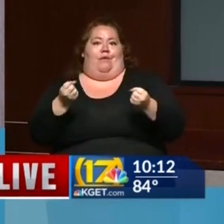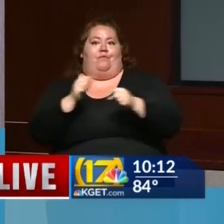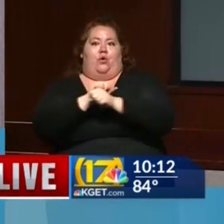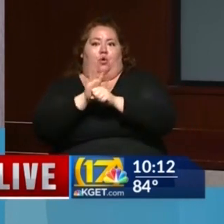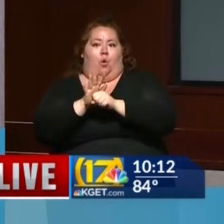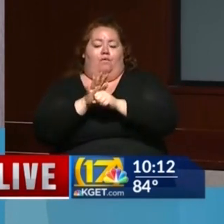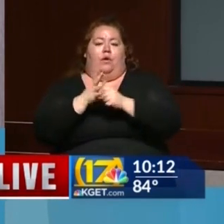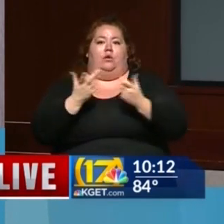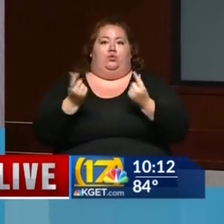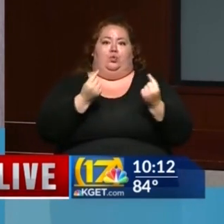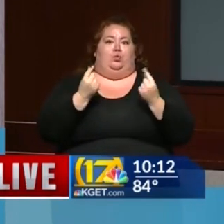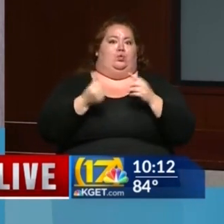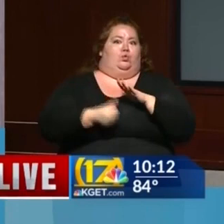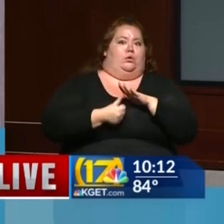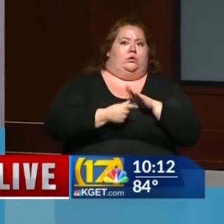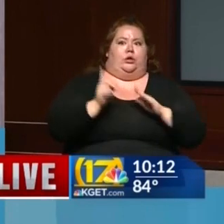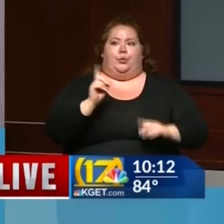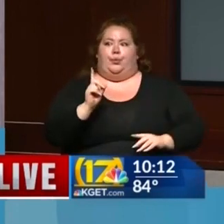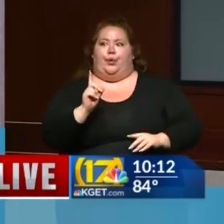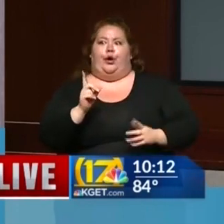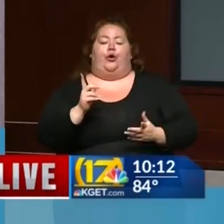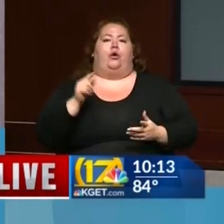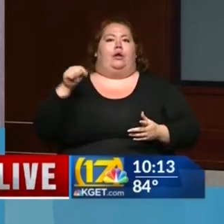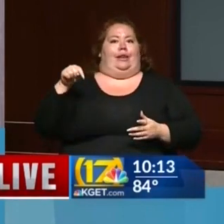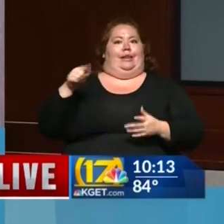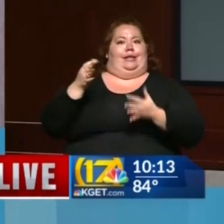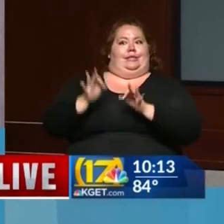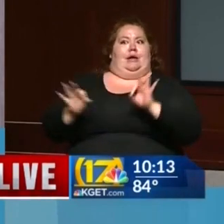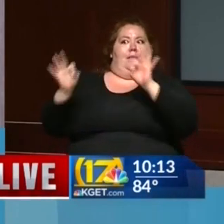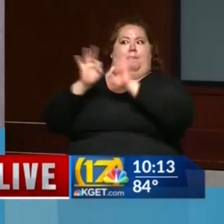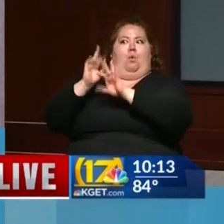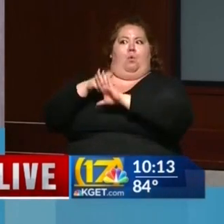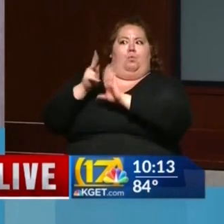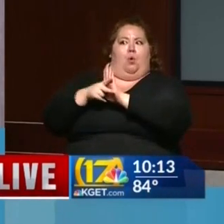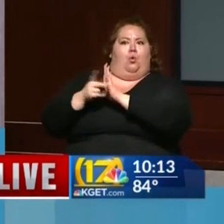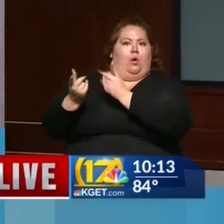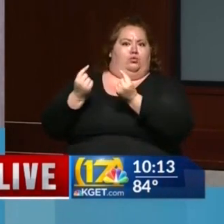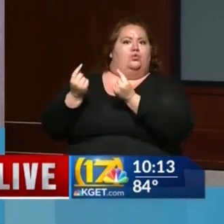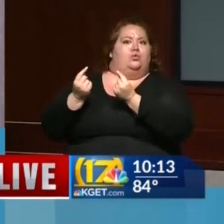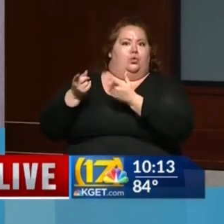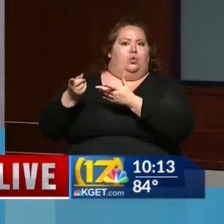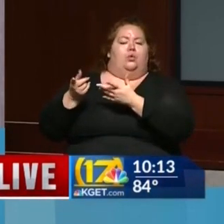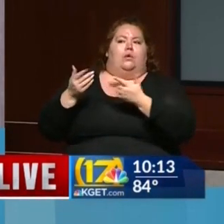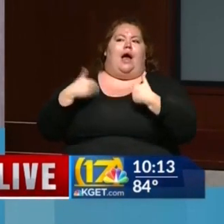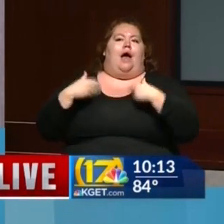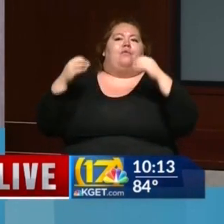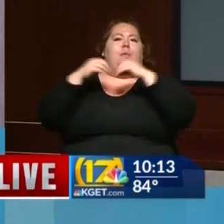WORKERS WHO ARE EXPOSED OR WHO ARE RECOVERING FROM COVID-19. THIS IS A VERY IMPORTANT